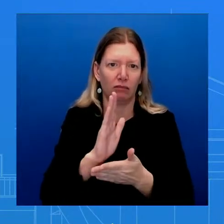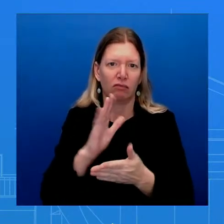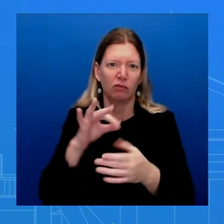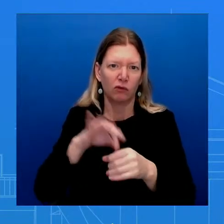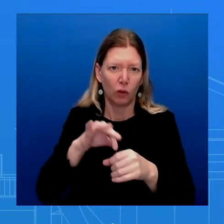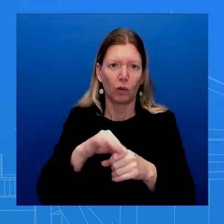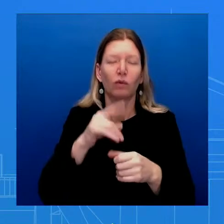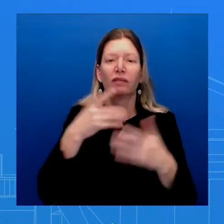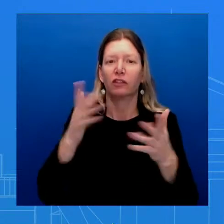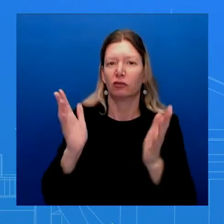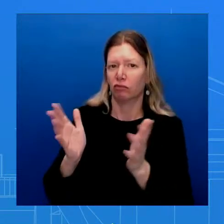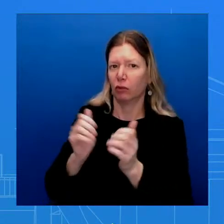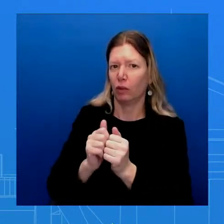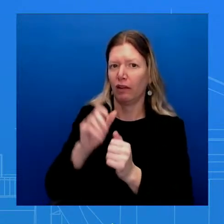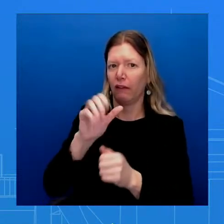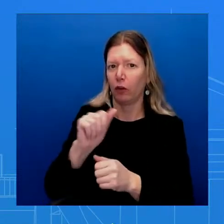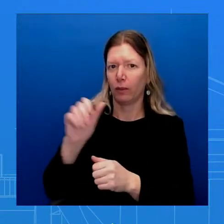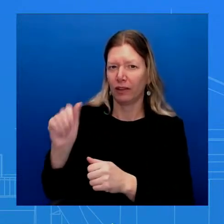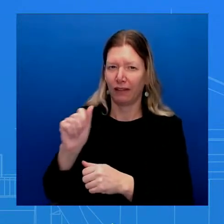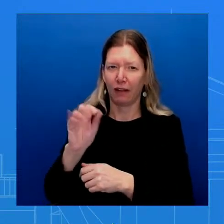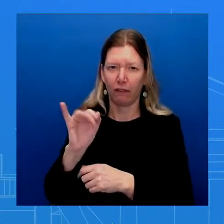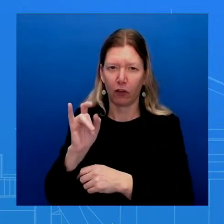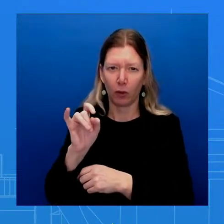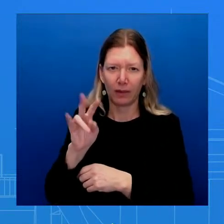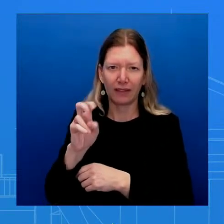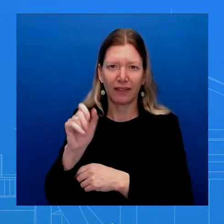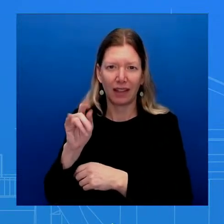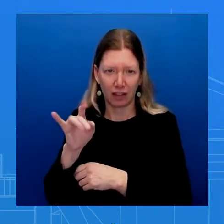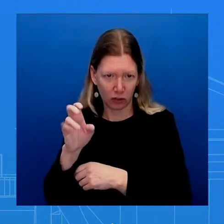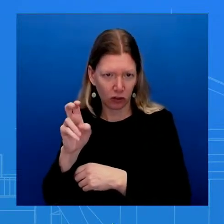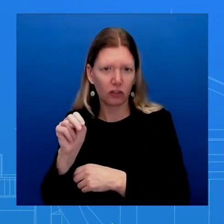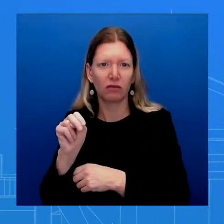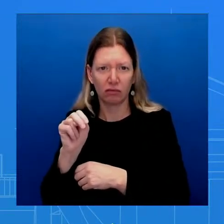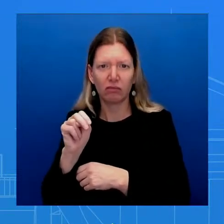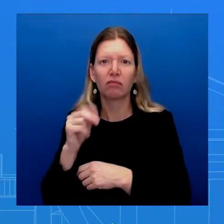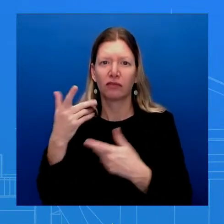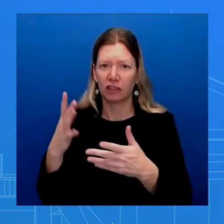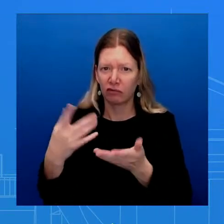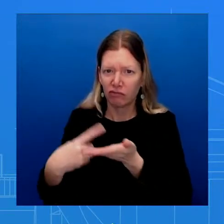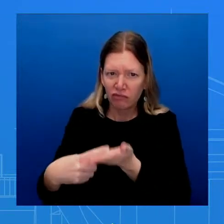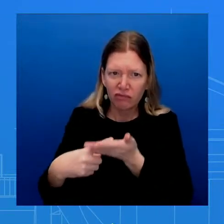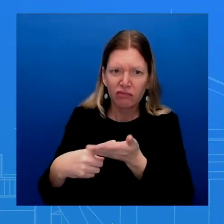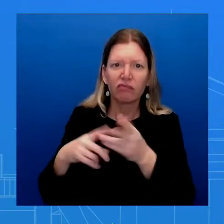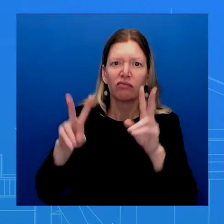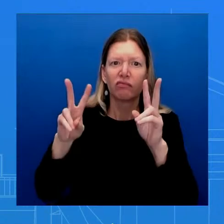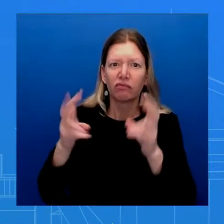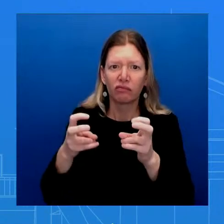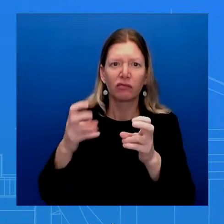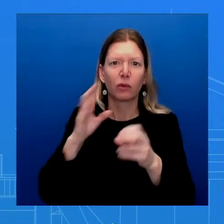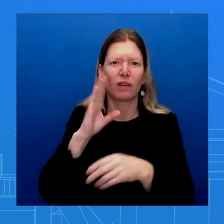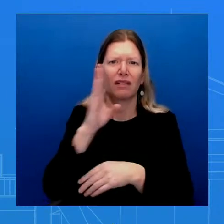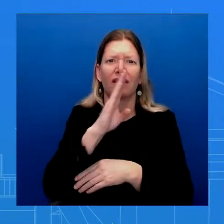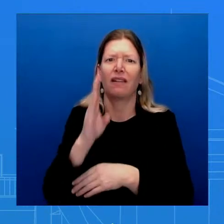to walk away from the dream upon which it was founded. The opportunity is for everyone, not just a few." And he stands by those words.